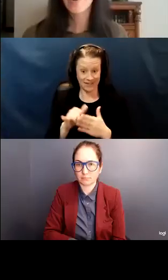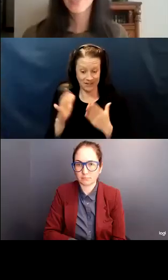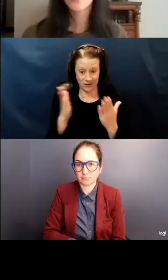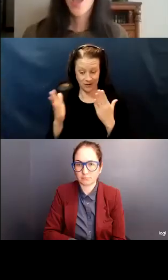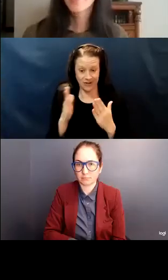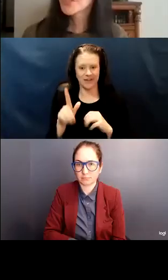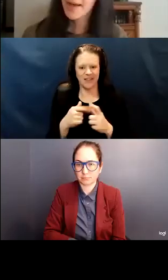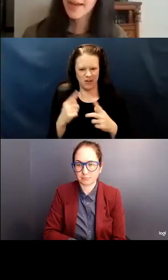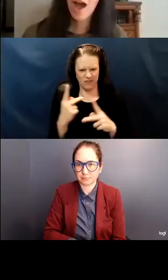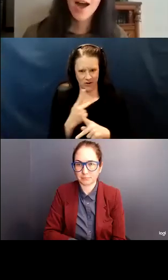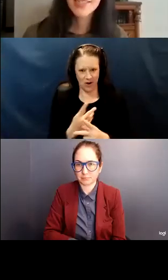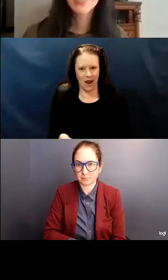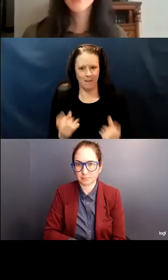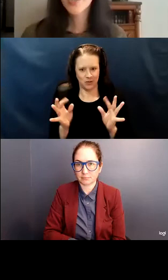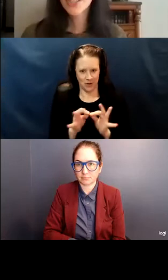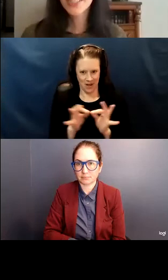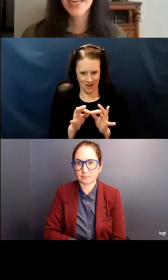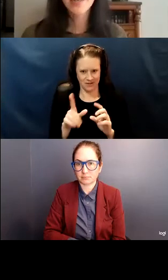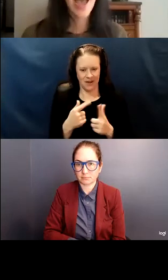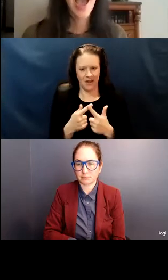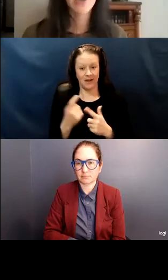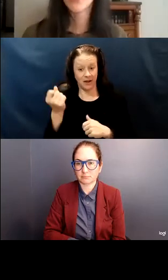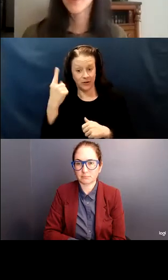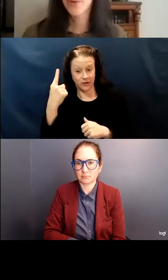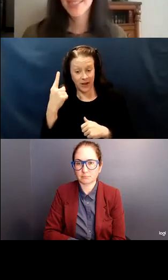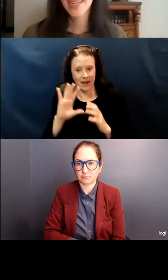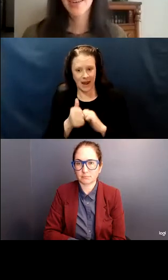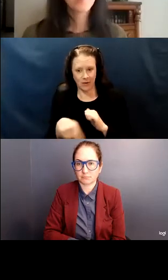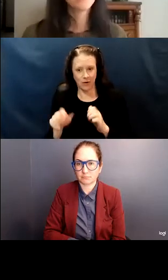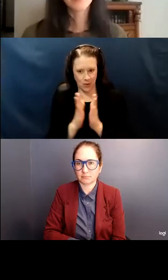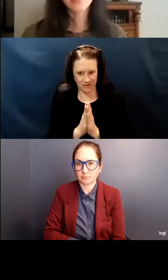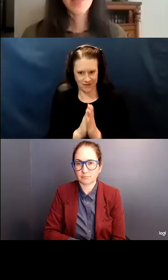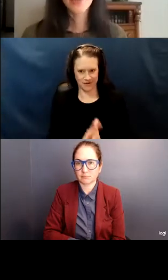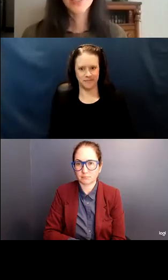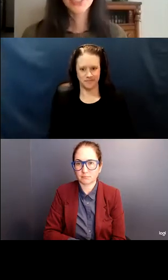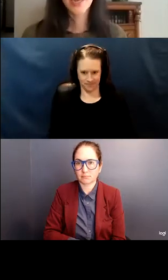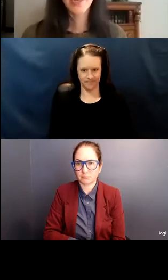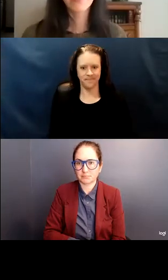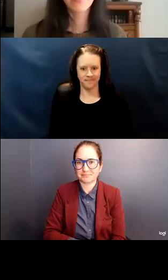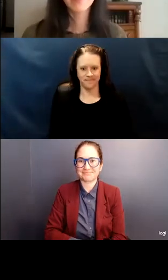out how much it might cost. And to understand how you request it. Because another question that I get from people